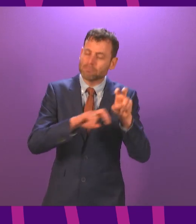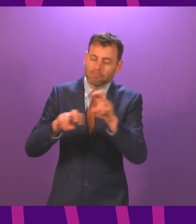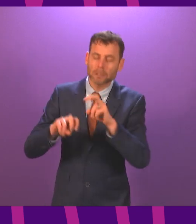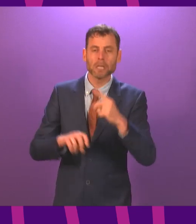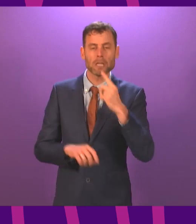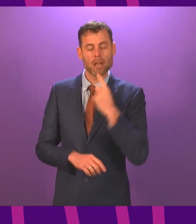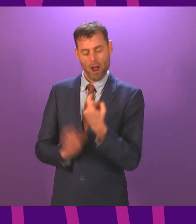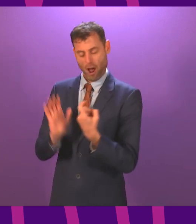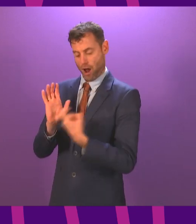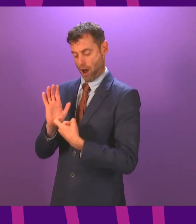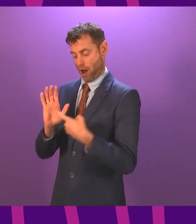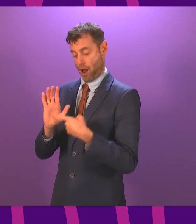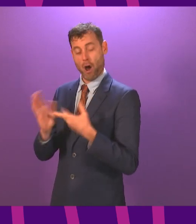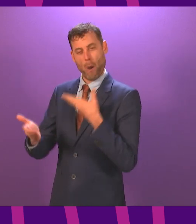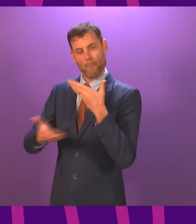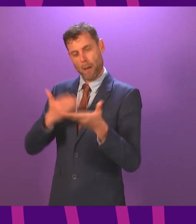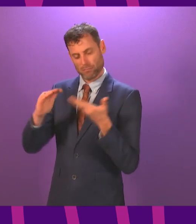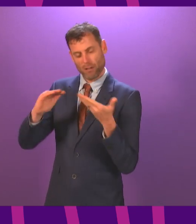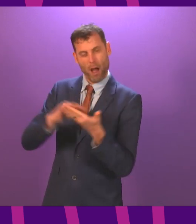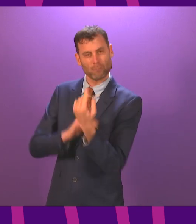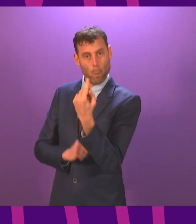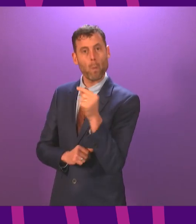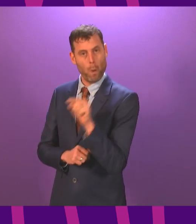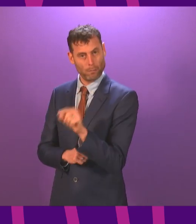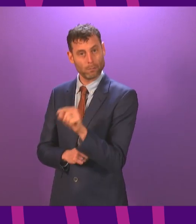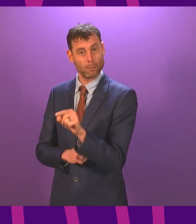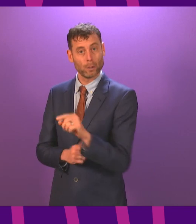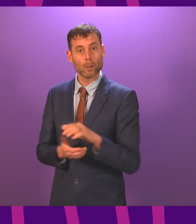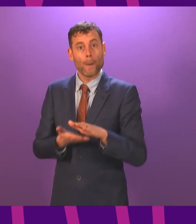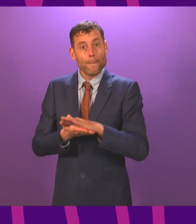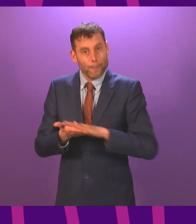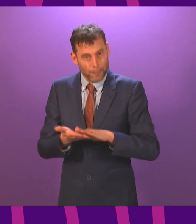slightly below 1; again, that is indicative of a decline in infections.